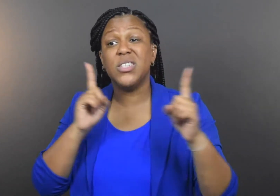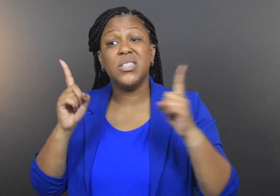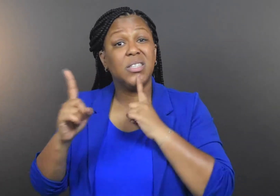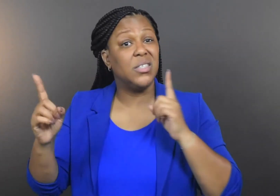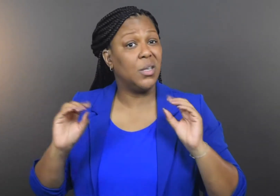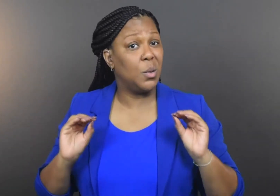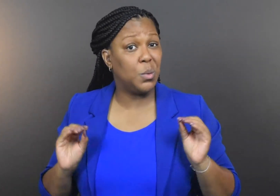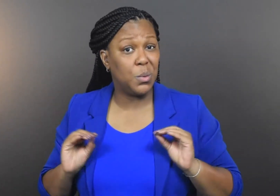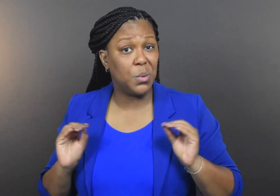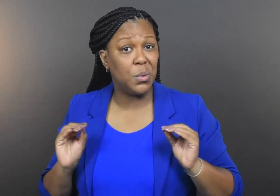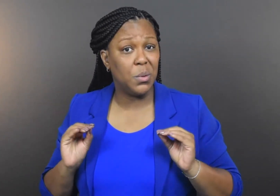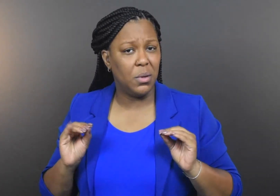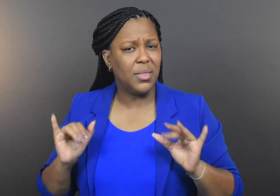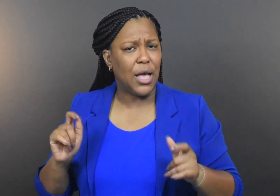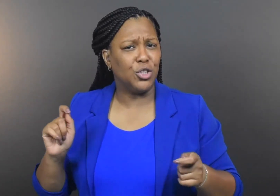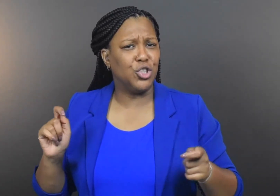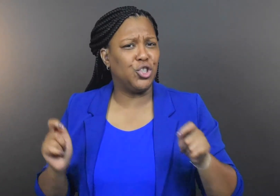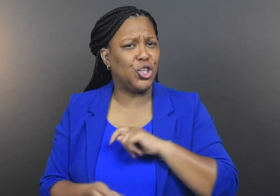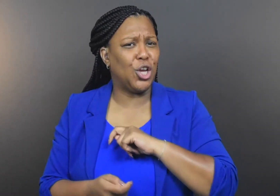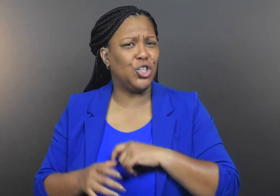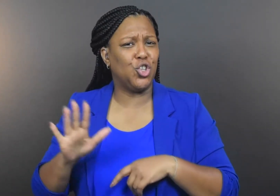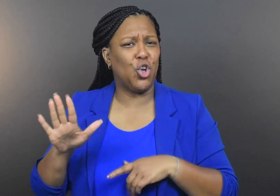That changed at the entrance to Rosebud.